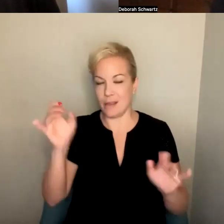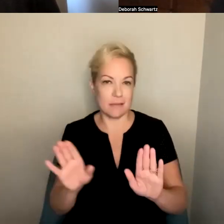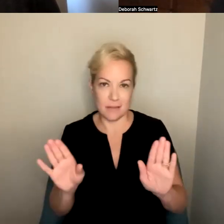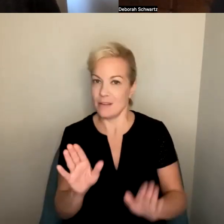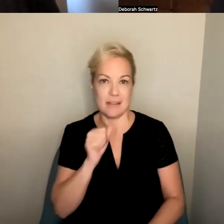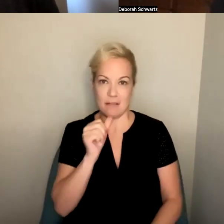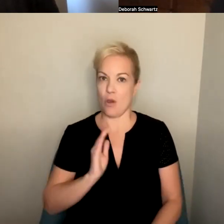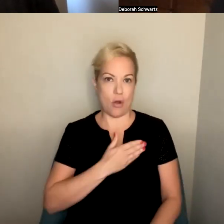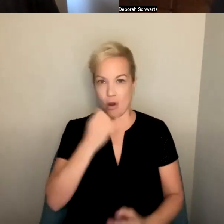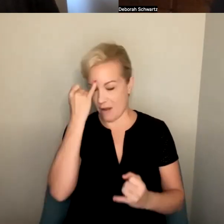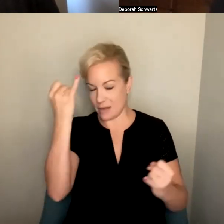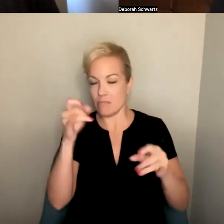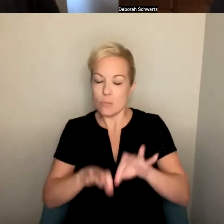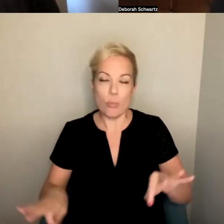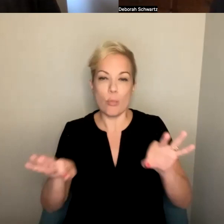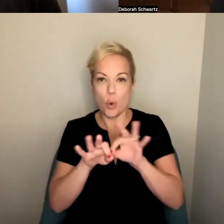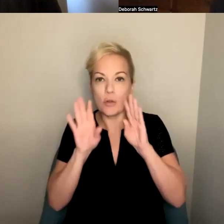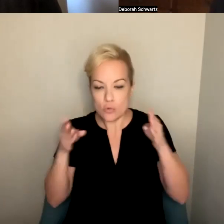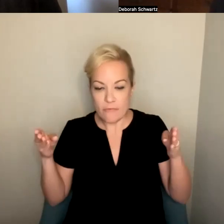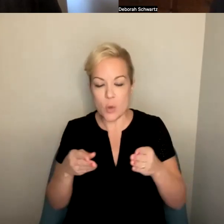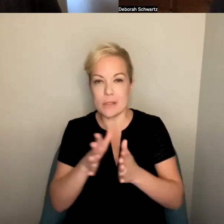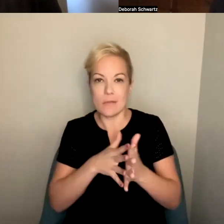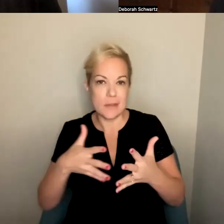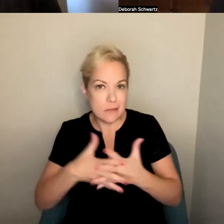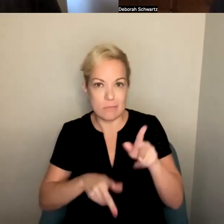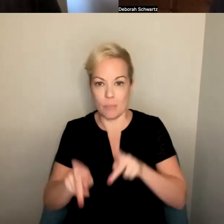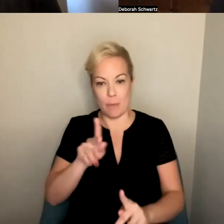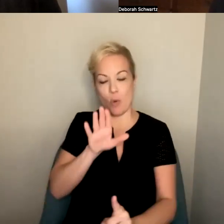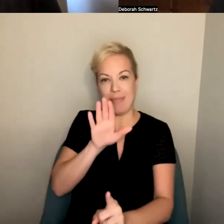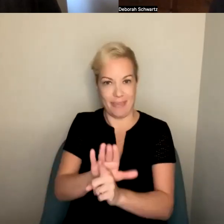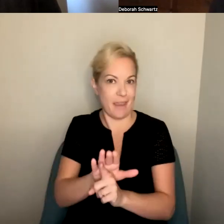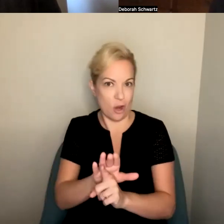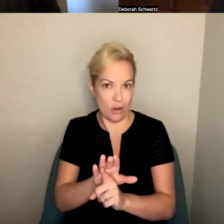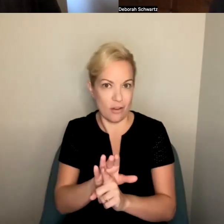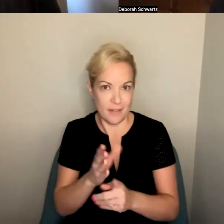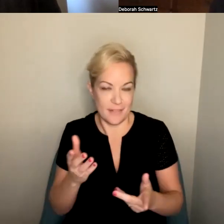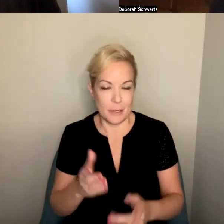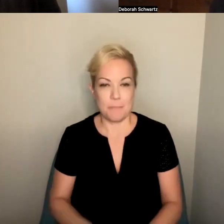to move back to the Indigenous people because I've heard accountings of oral stories where